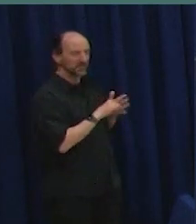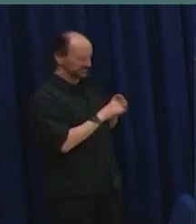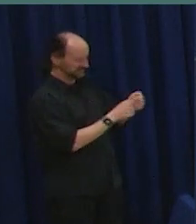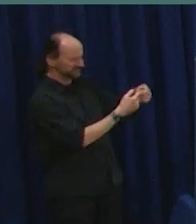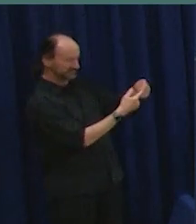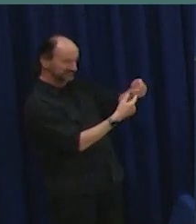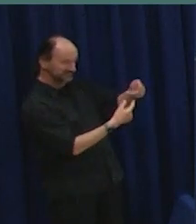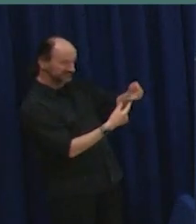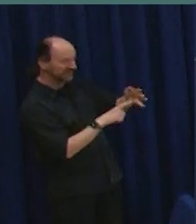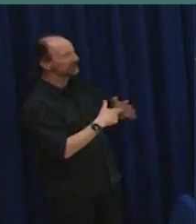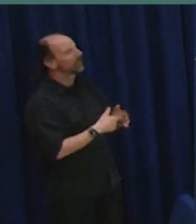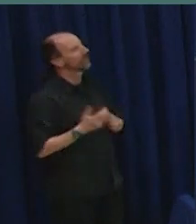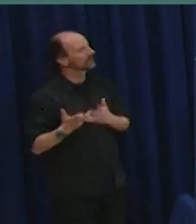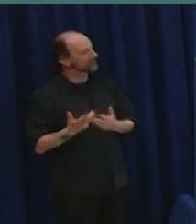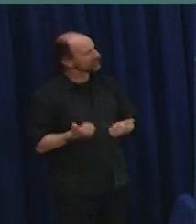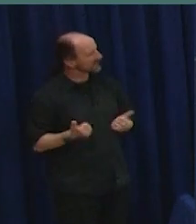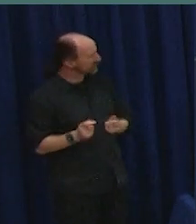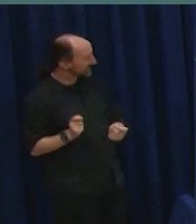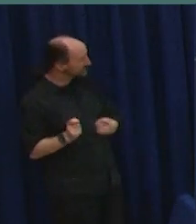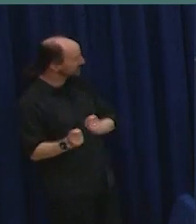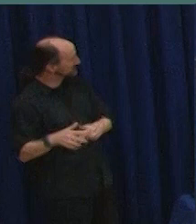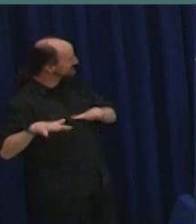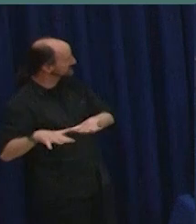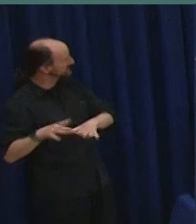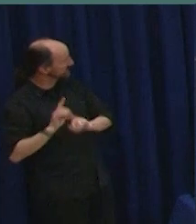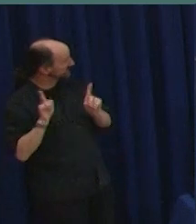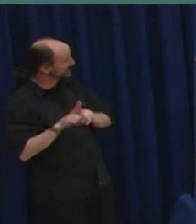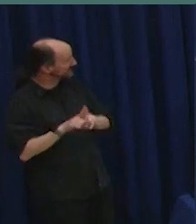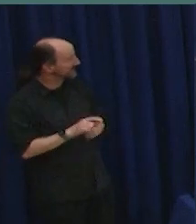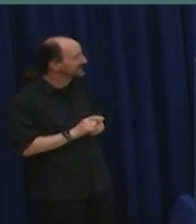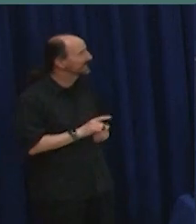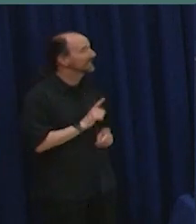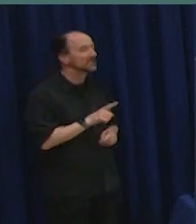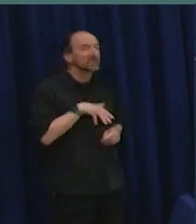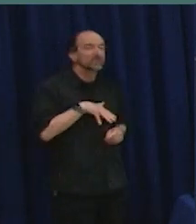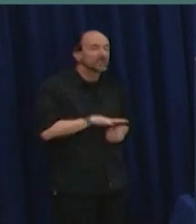time in exams and so on. However you need to have a more detailed diagnosis to persuade the NHS to